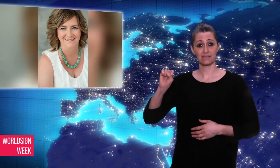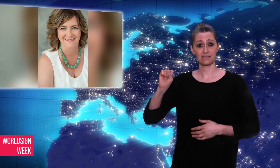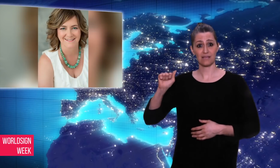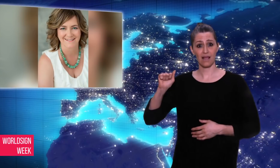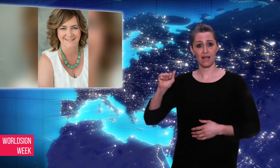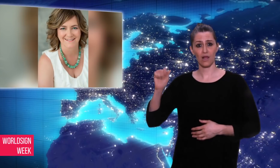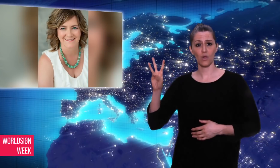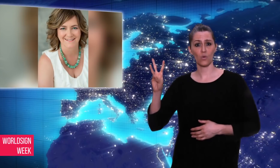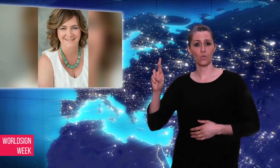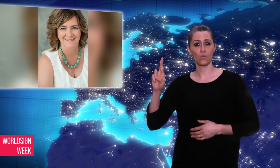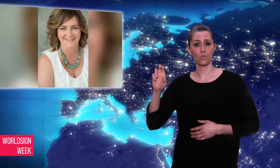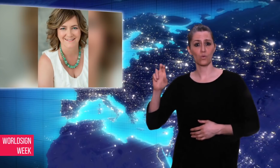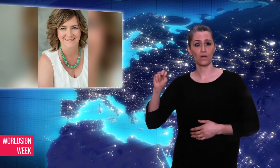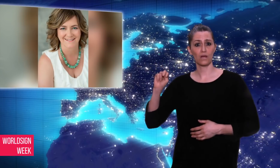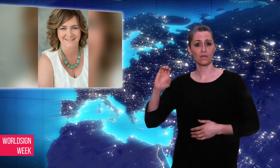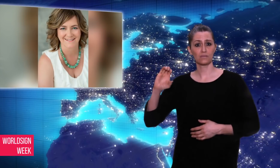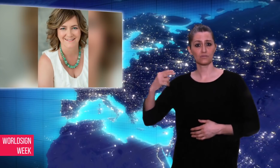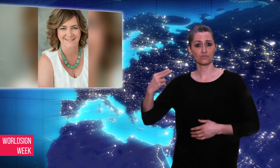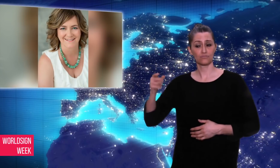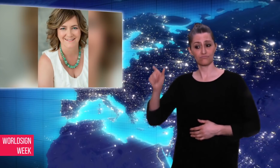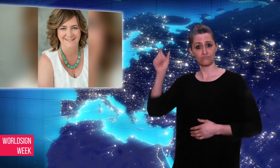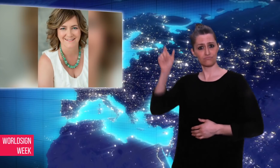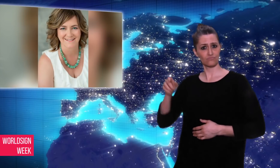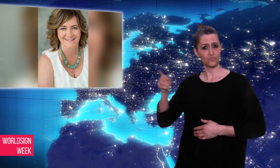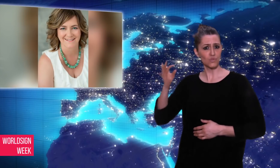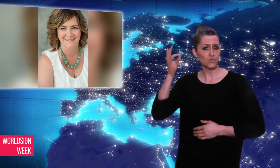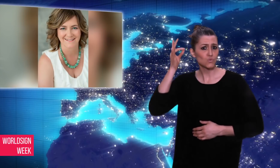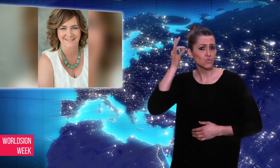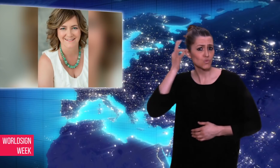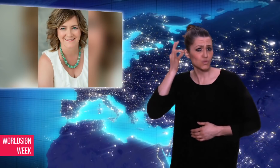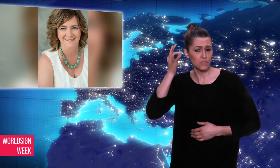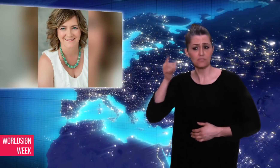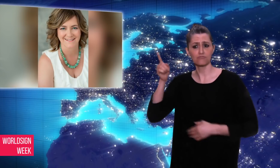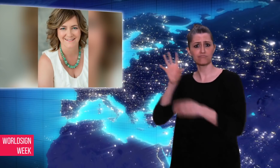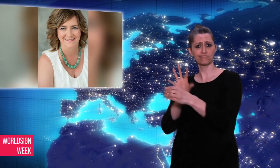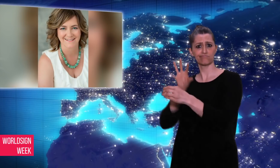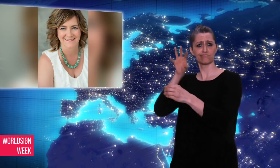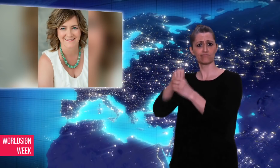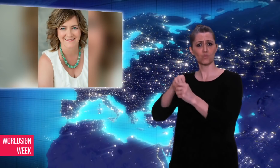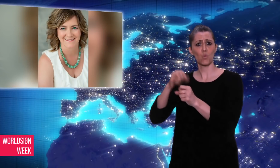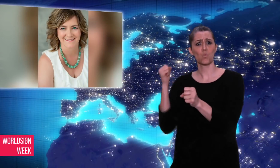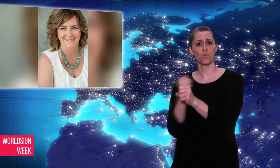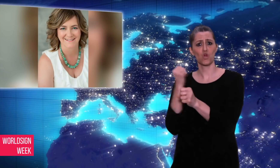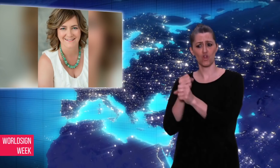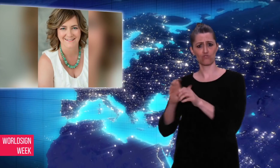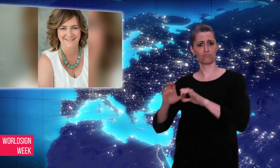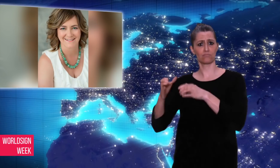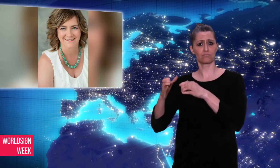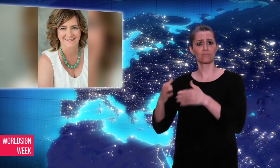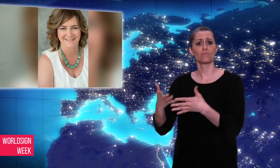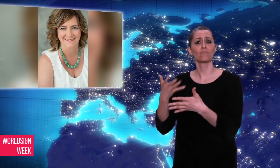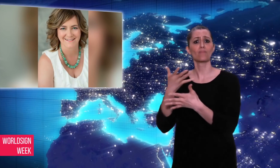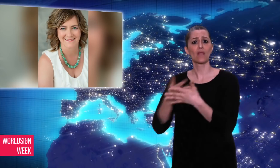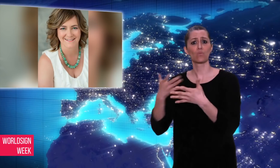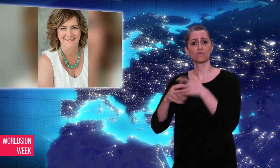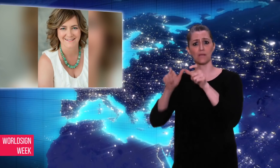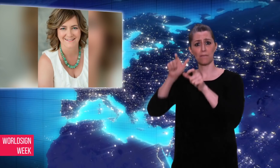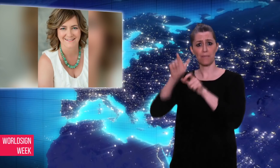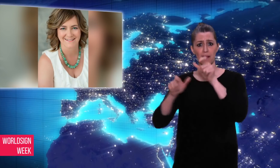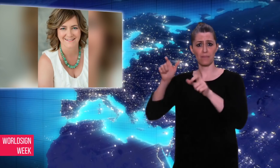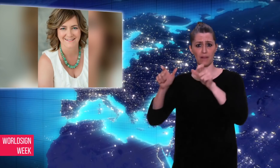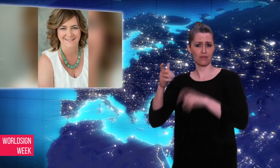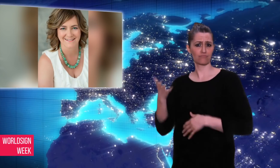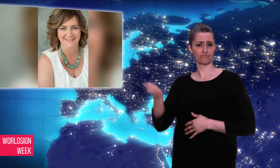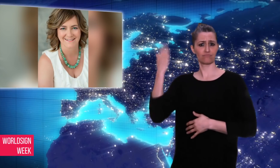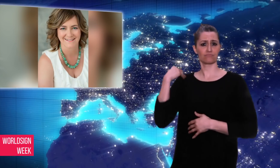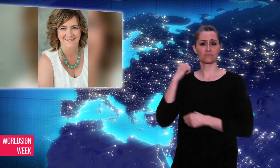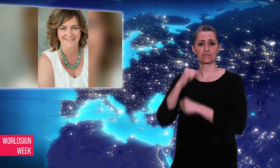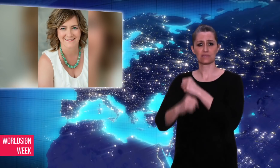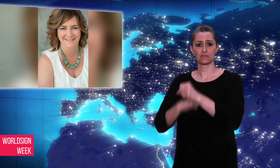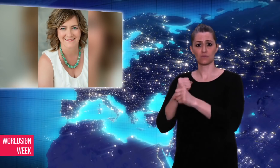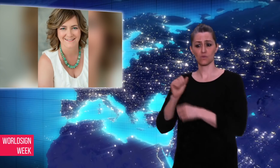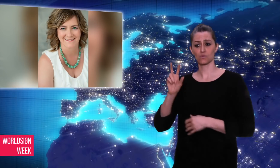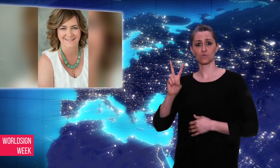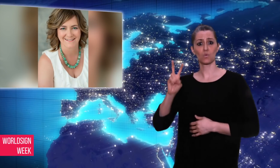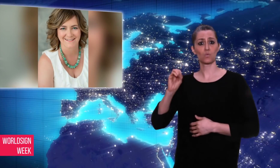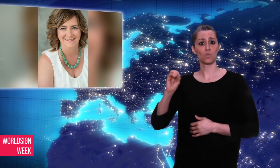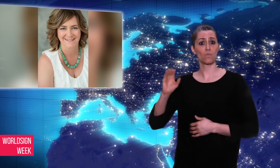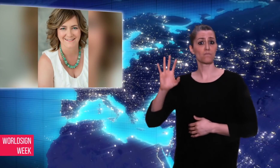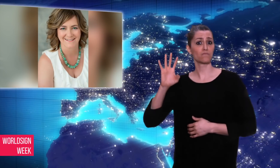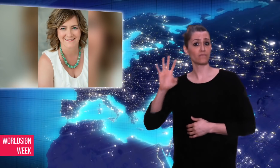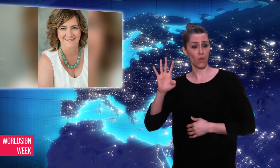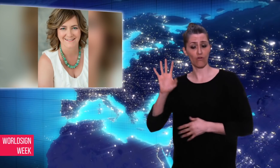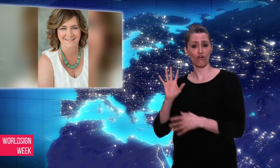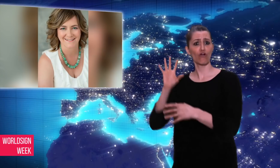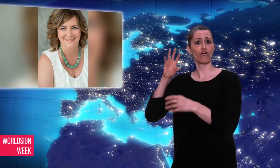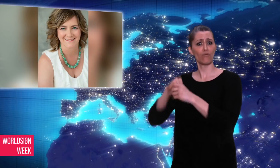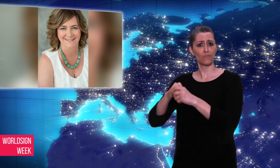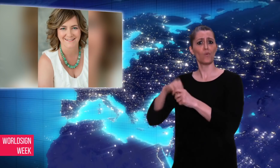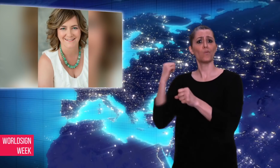Lisa Wrench, who is hearing, joined Language People in 2004